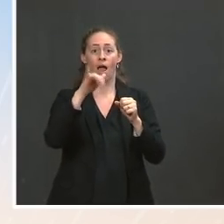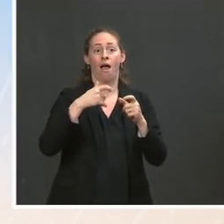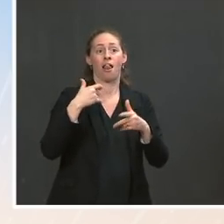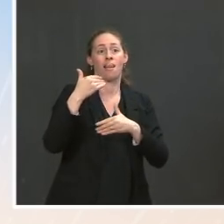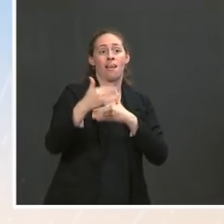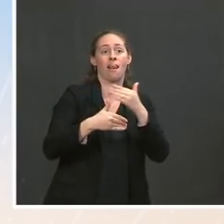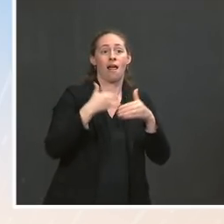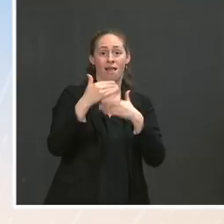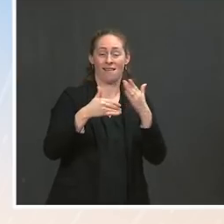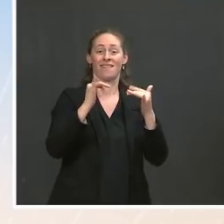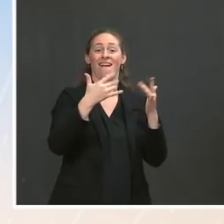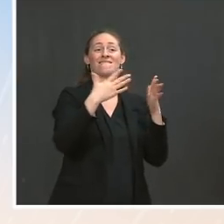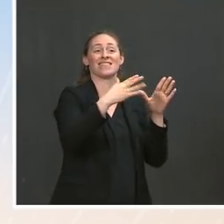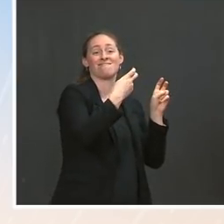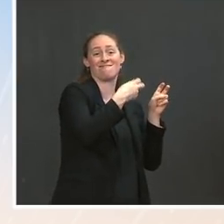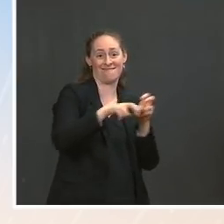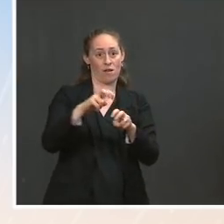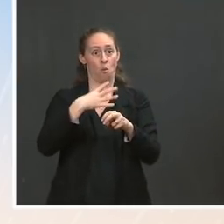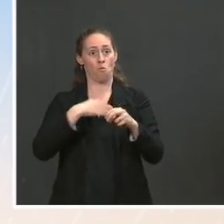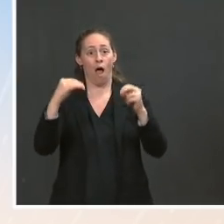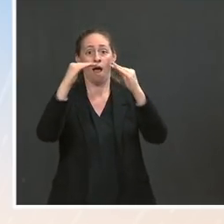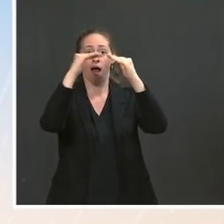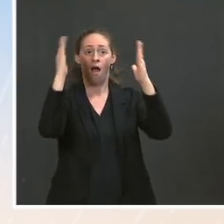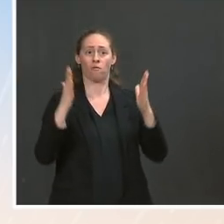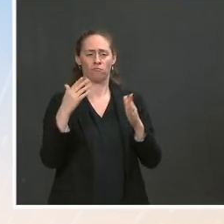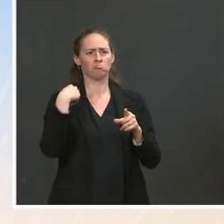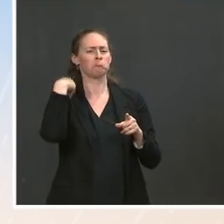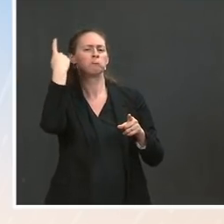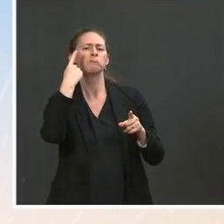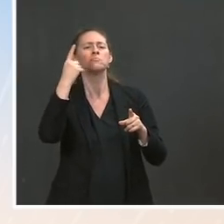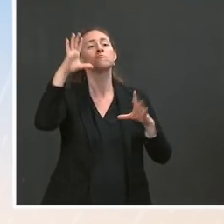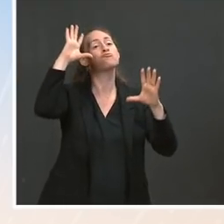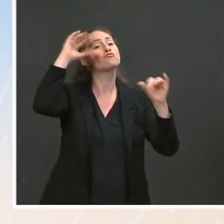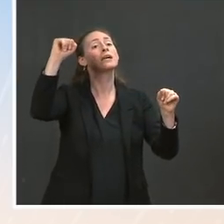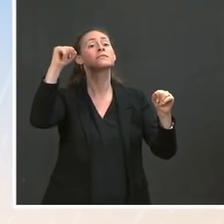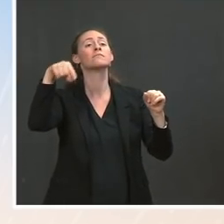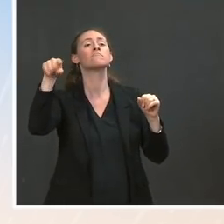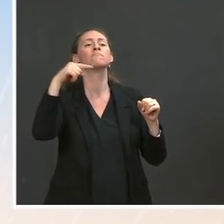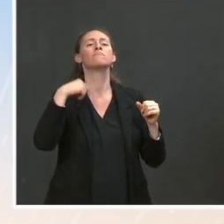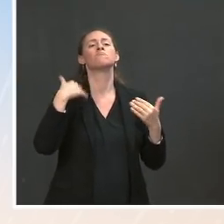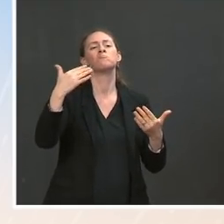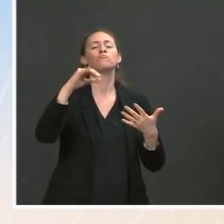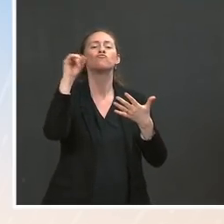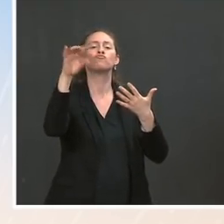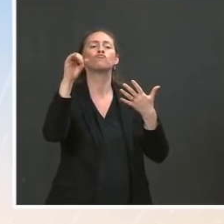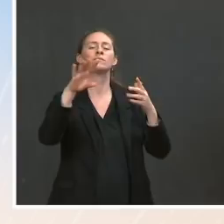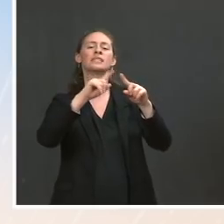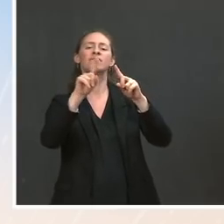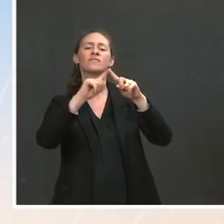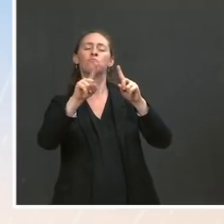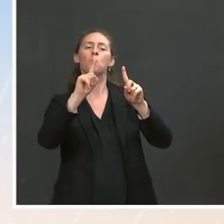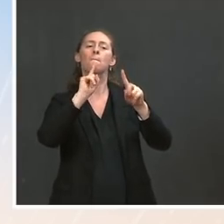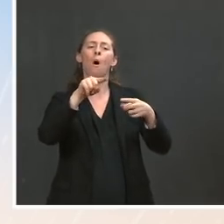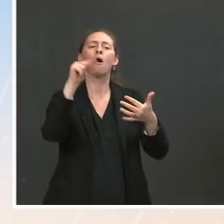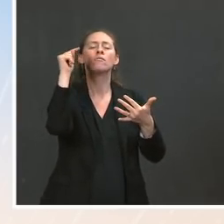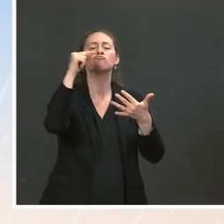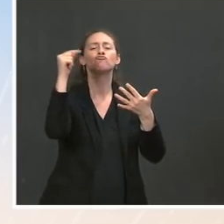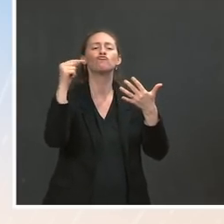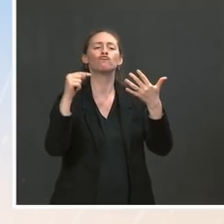where he's given a list of reporters to call on, Fox is the only member of the five network TB pool